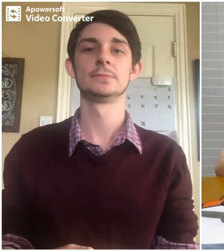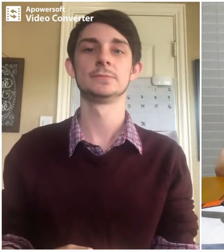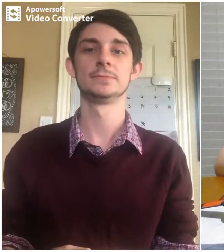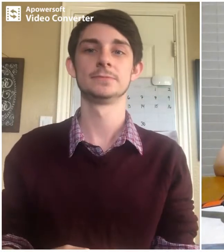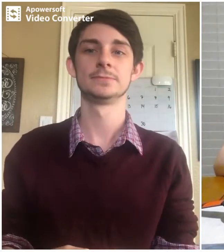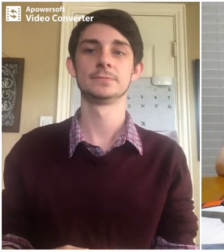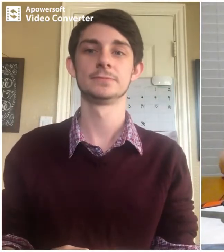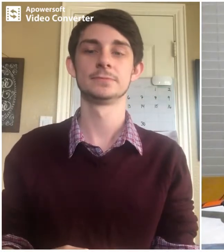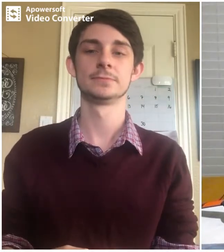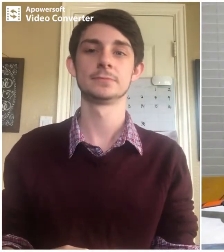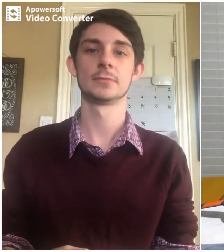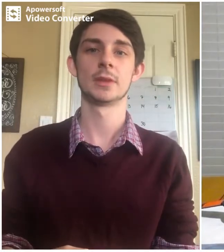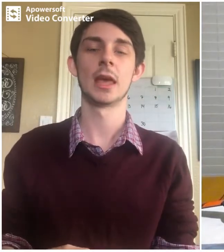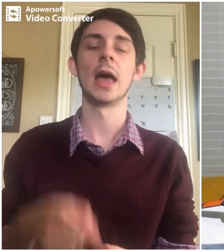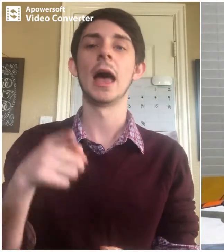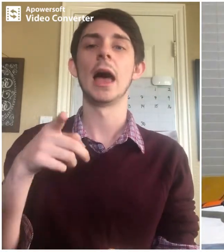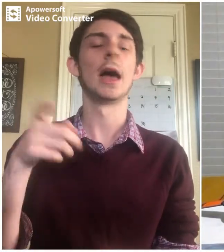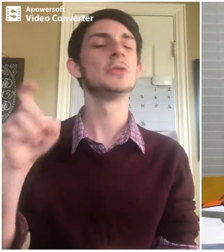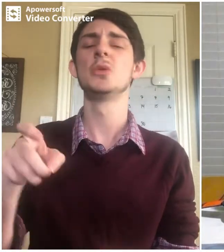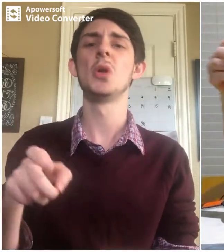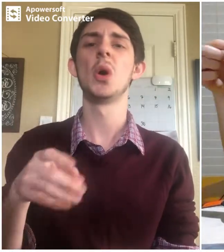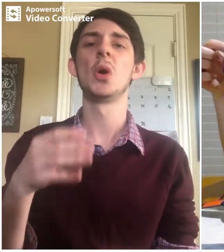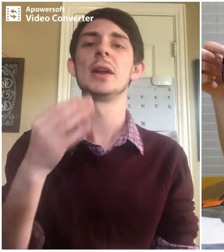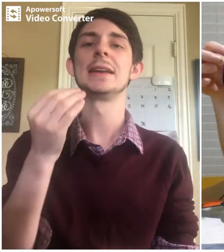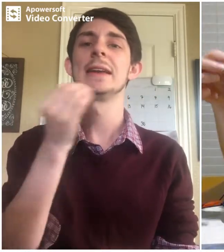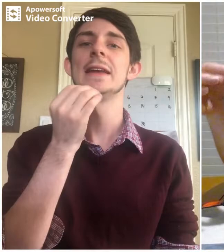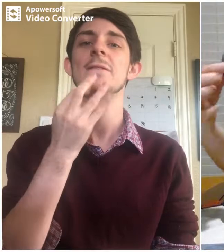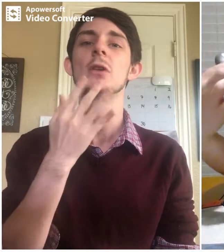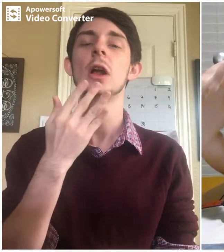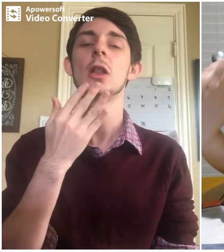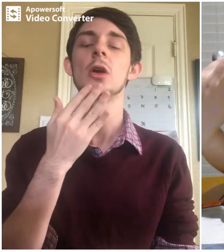need food coloring but if you have it you can make a fun end result with it so